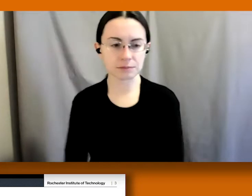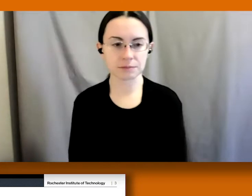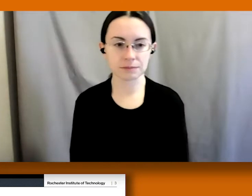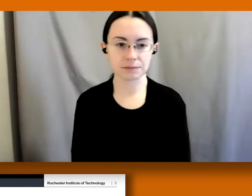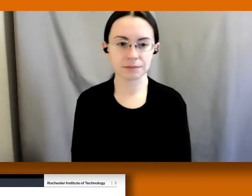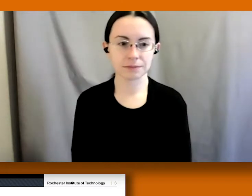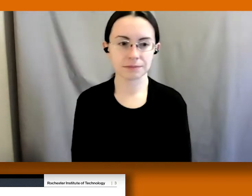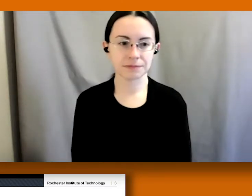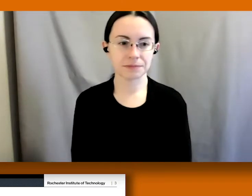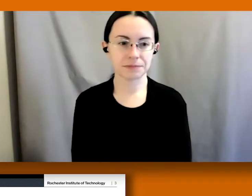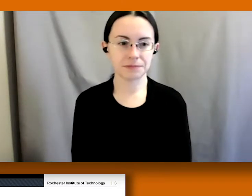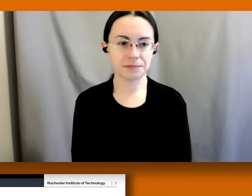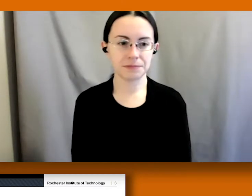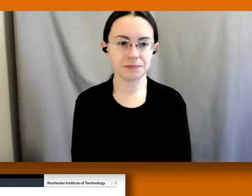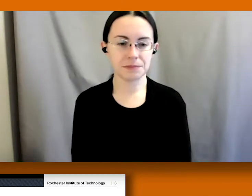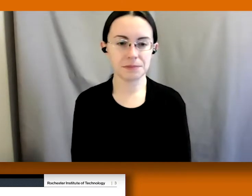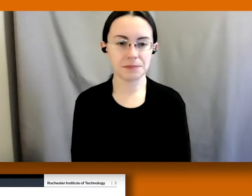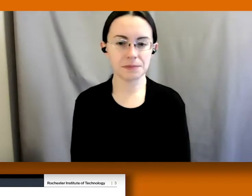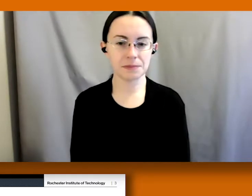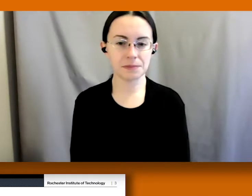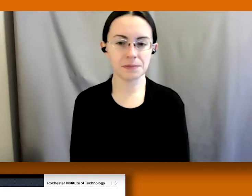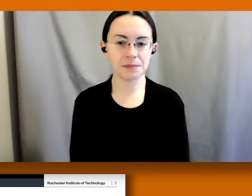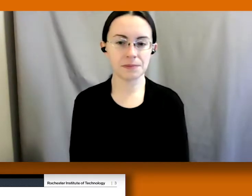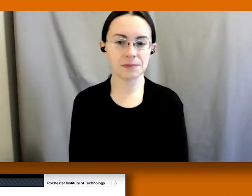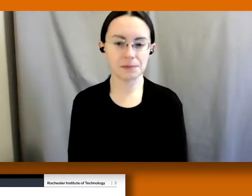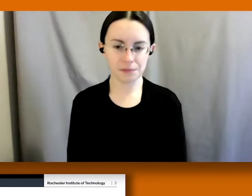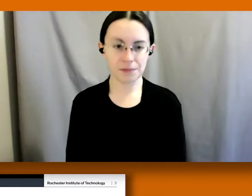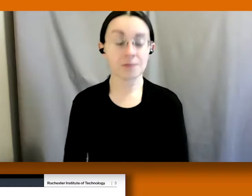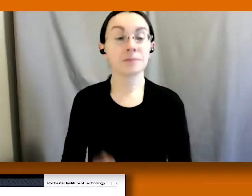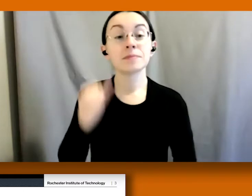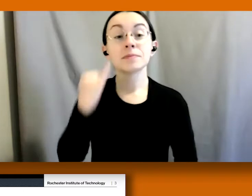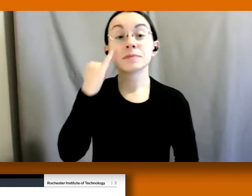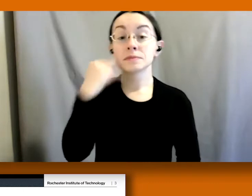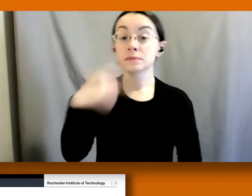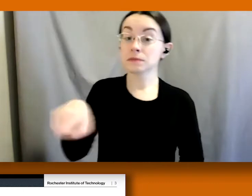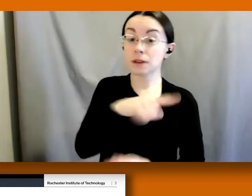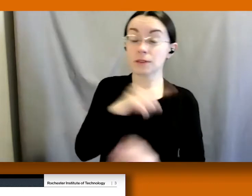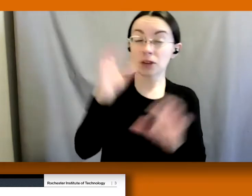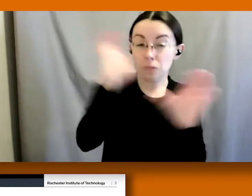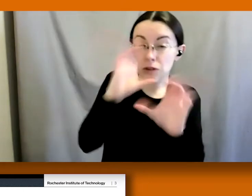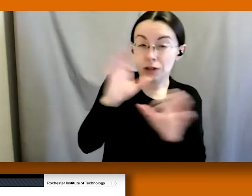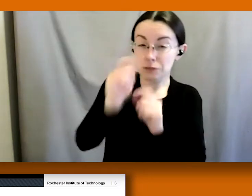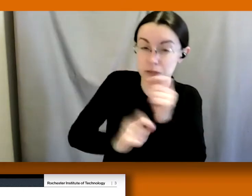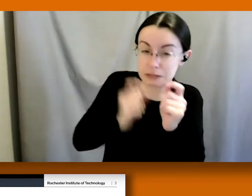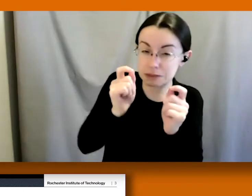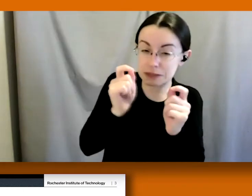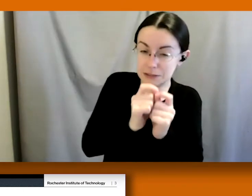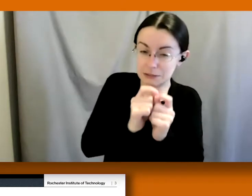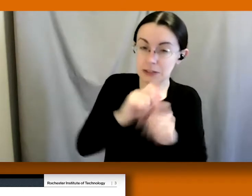And if you're looking for something more specific, you can always use Google and search, um,